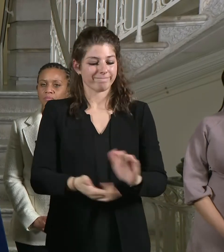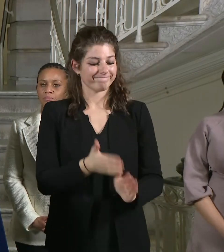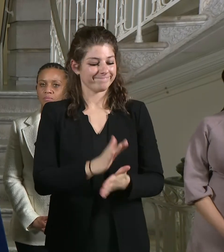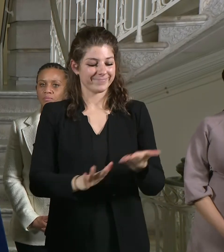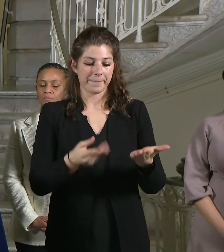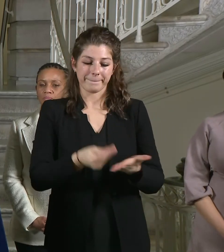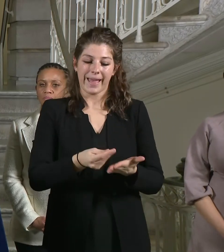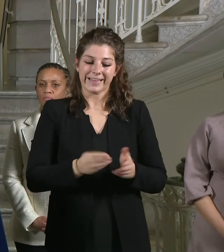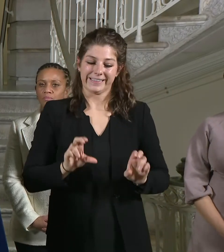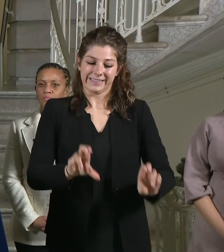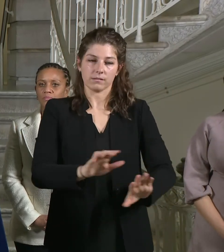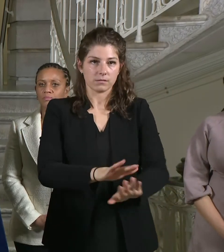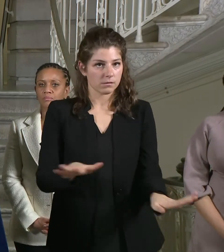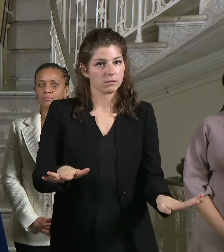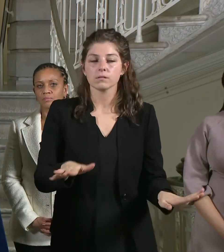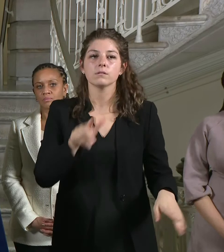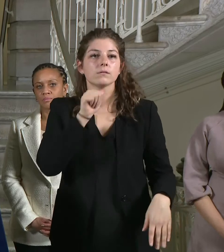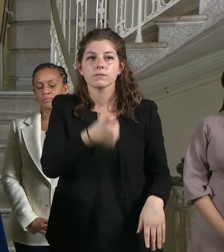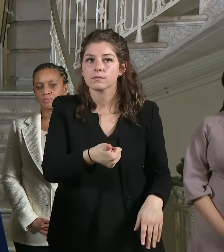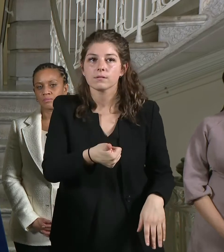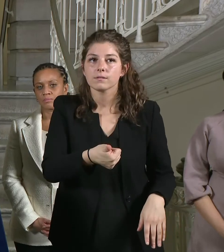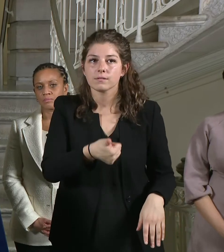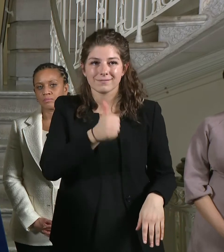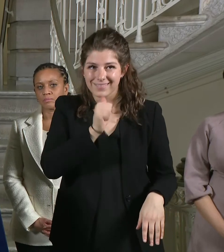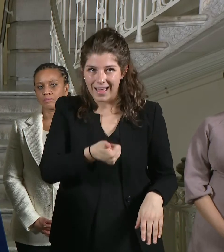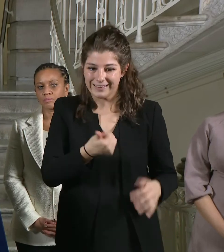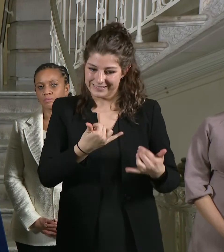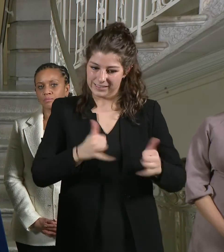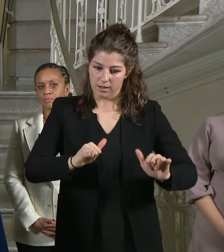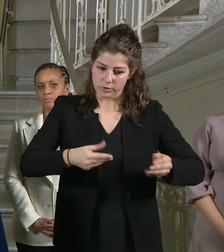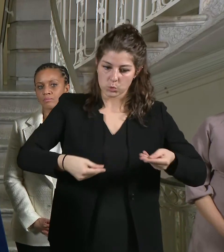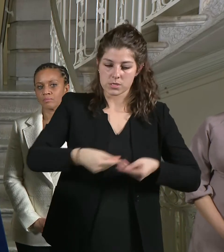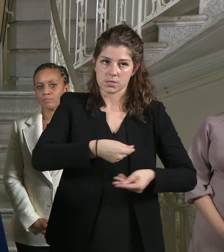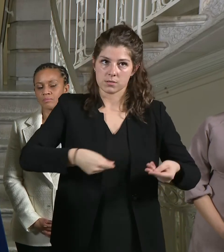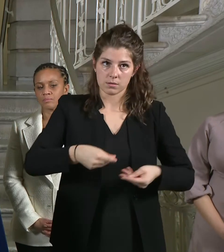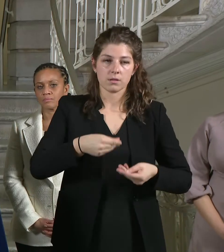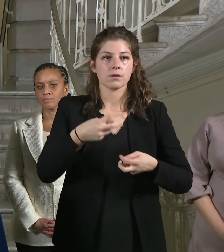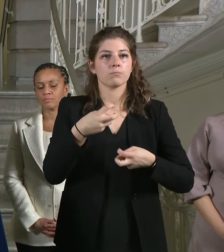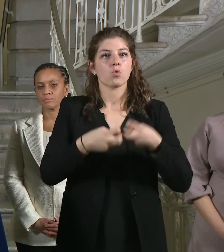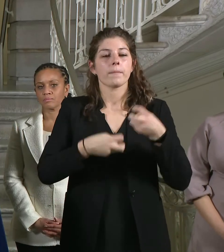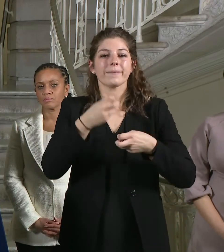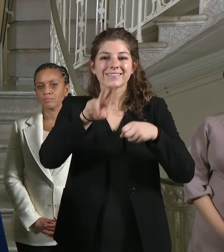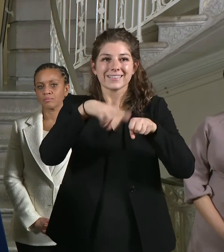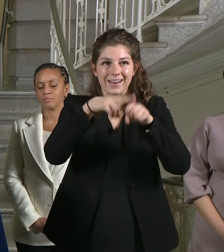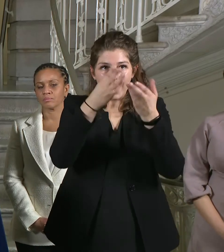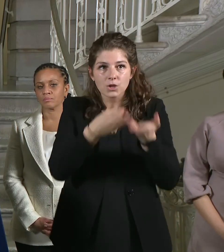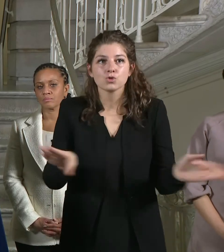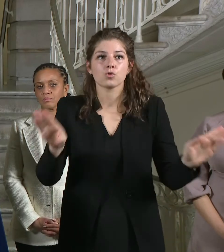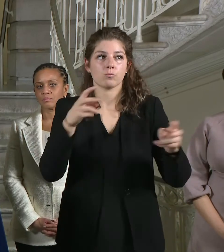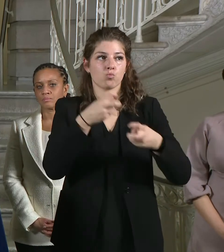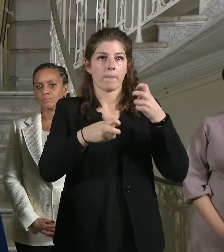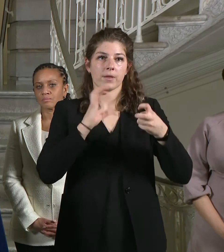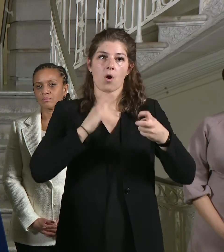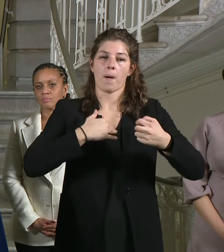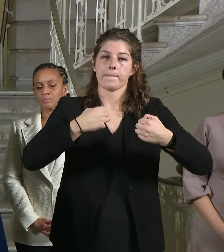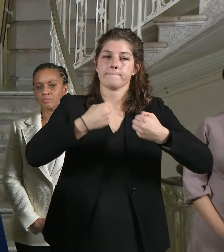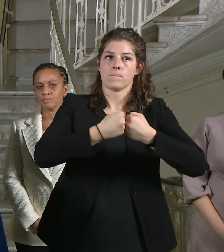HOPING WE GET A LION'S SHARE OF THE OVER $800 MILLION BUT LET'S BE CLEAR. THAT DOES NOT SOLVE THE PROBLEM. WE WANT TO BE CLEAR